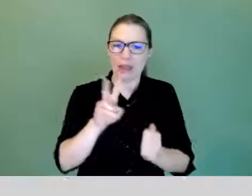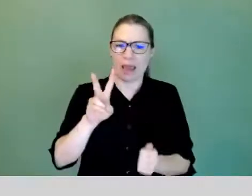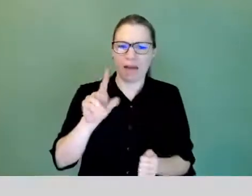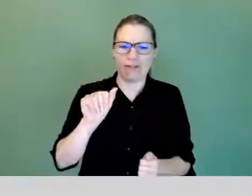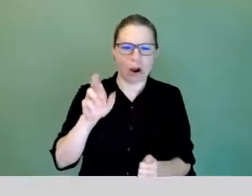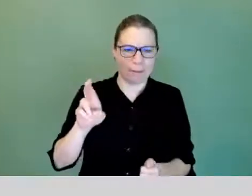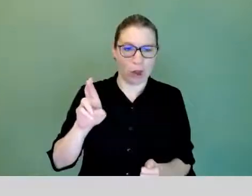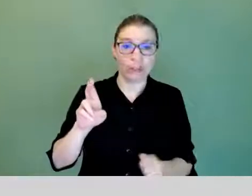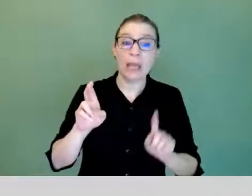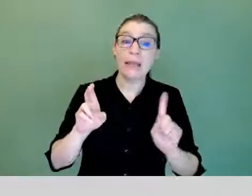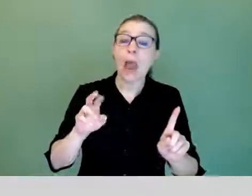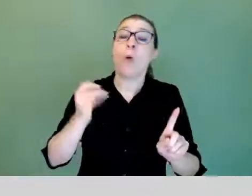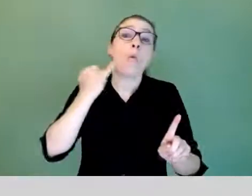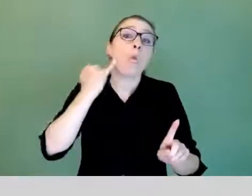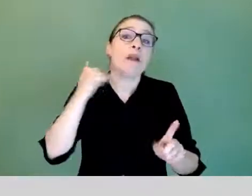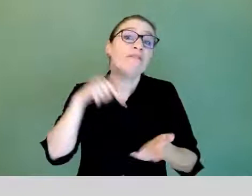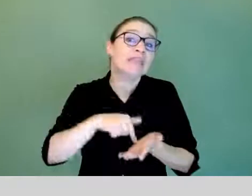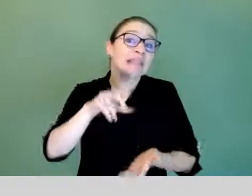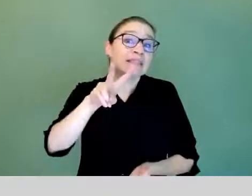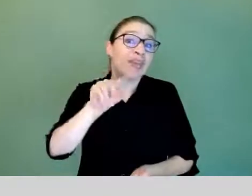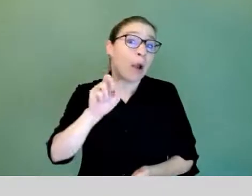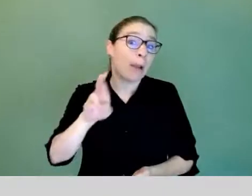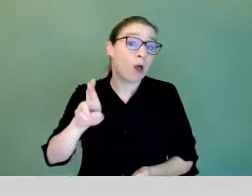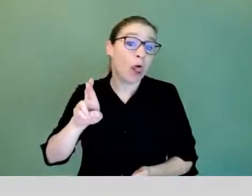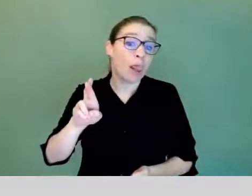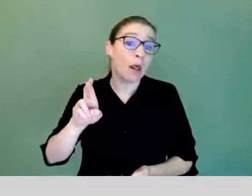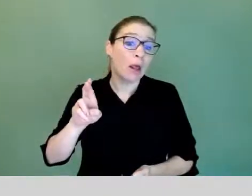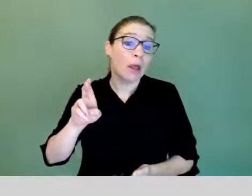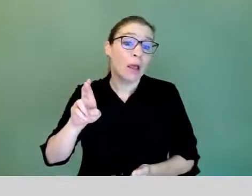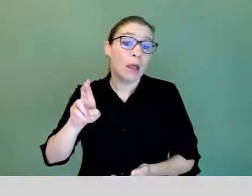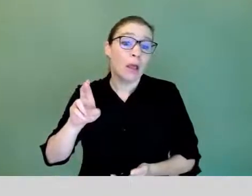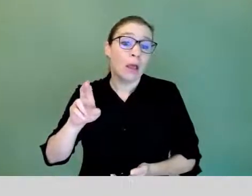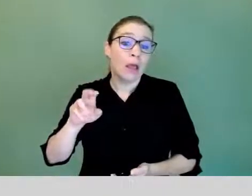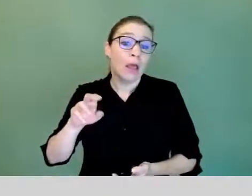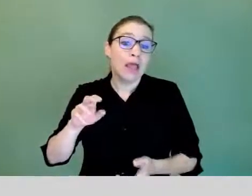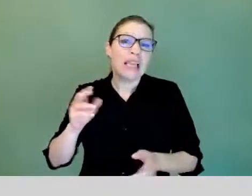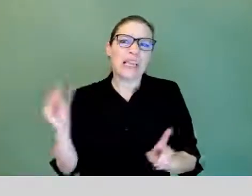Now, what if this variable stores a malicious code.